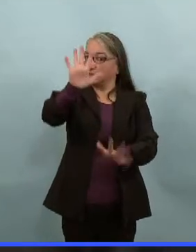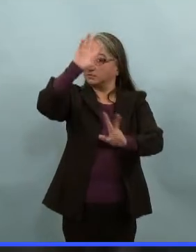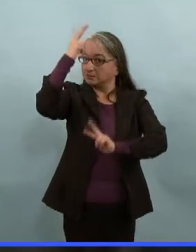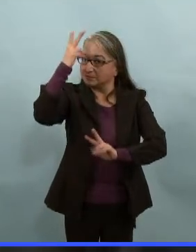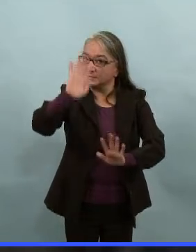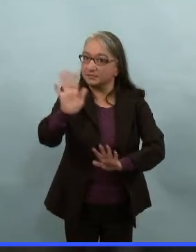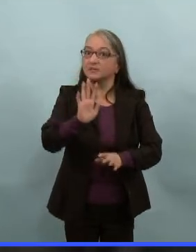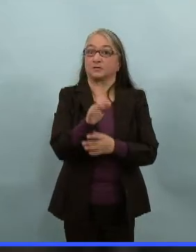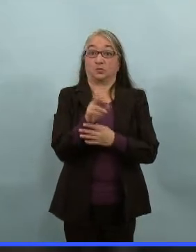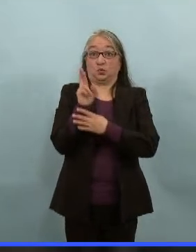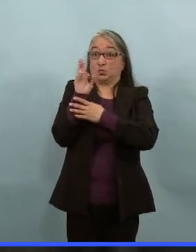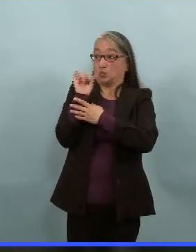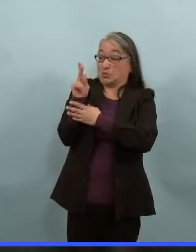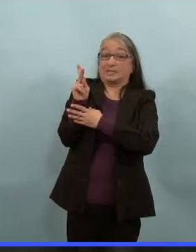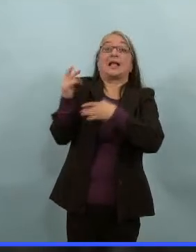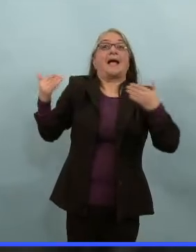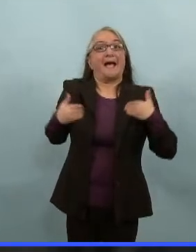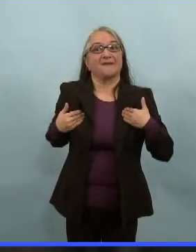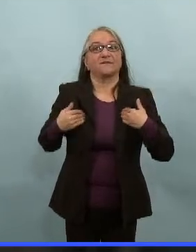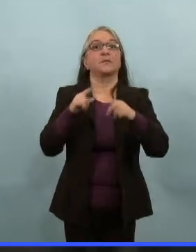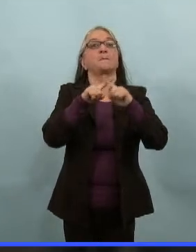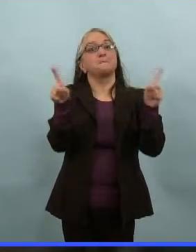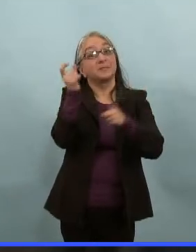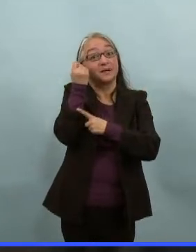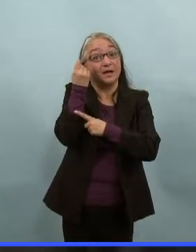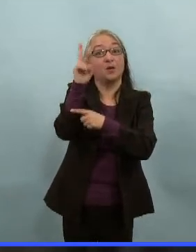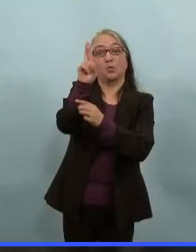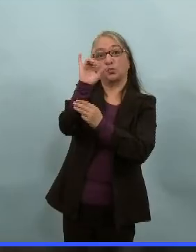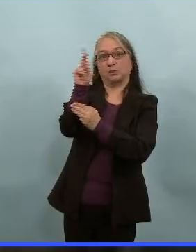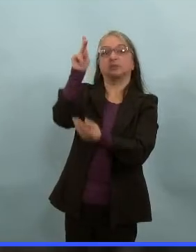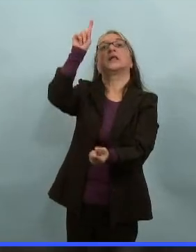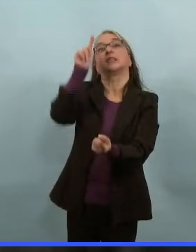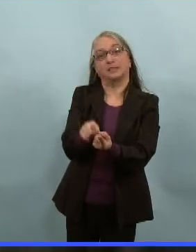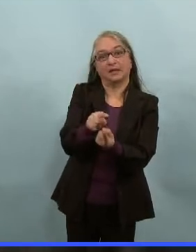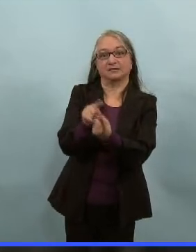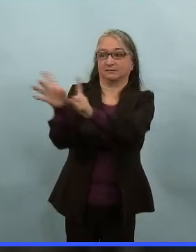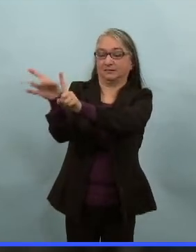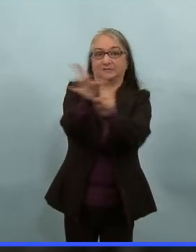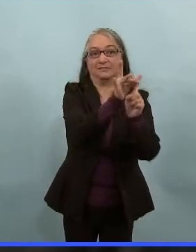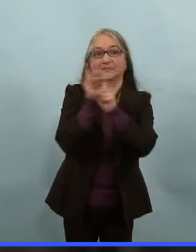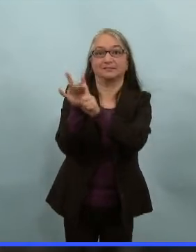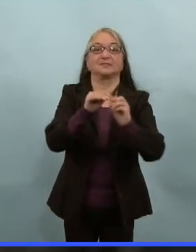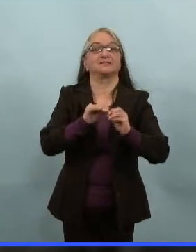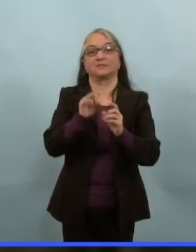minimal in relation to risk to others to spread omicron or to spread cova 19 in that situation